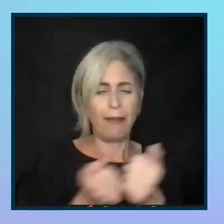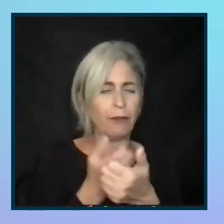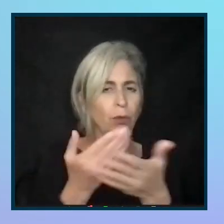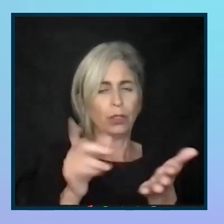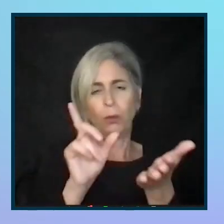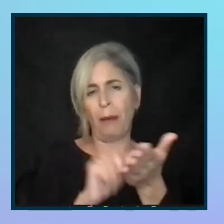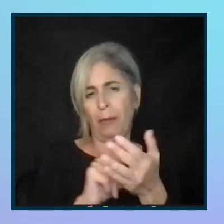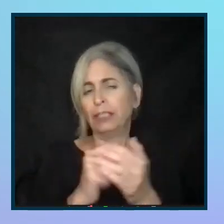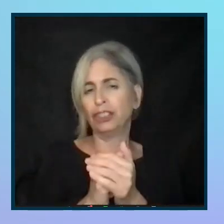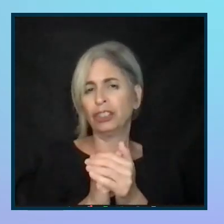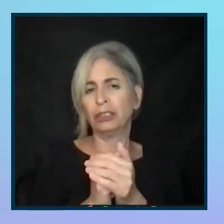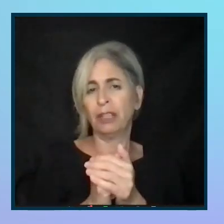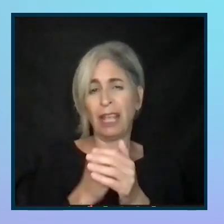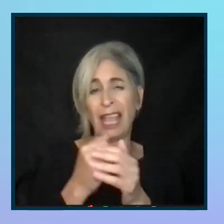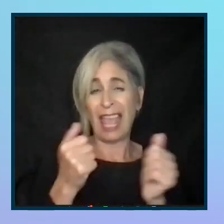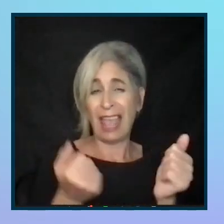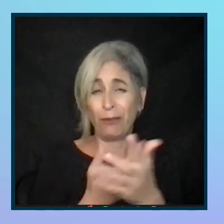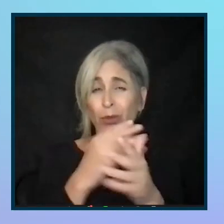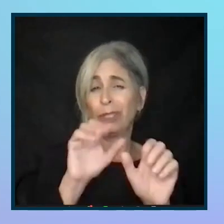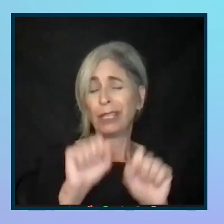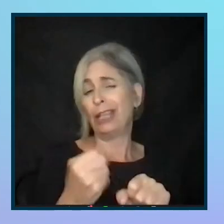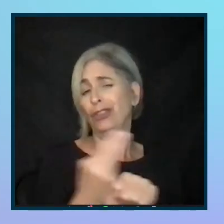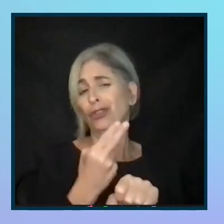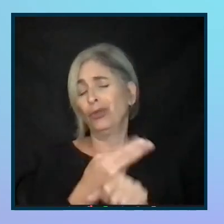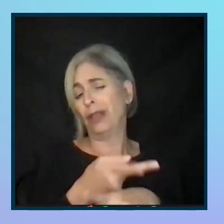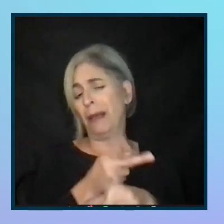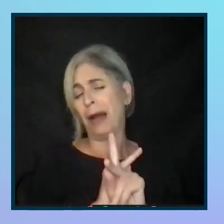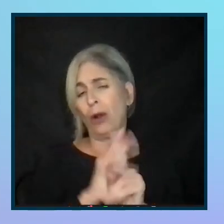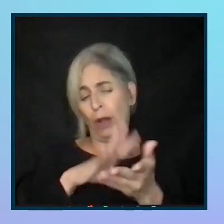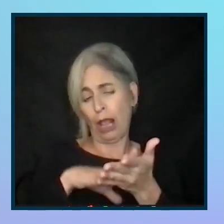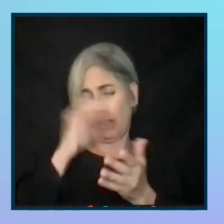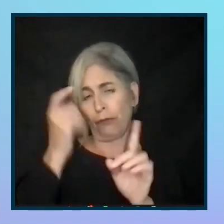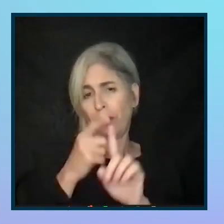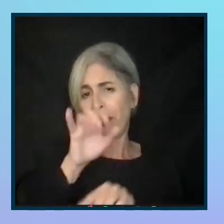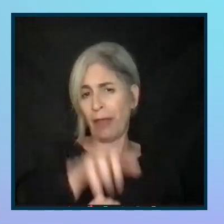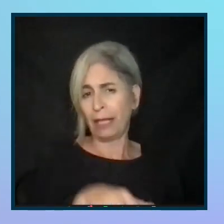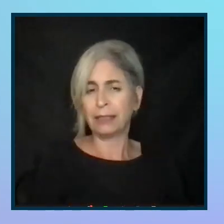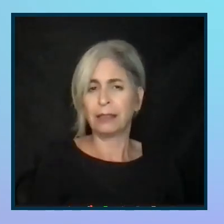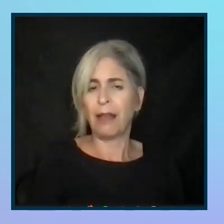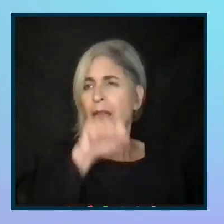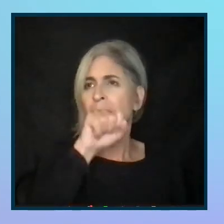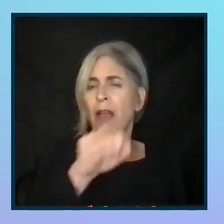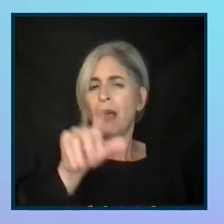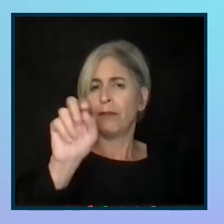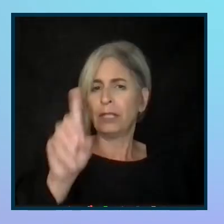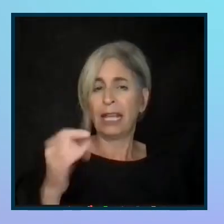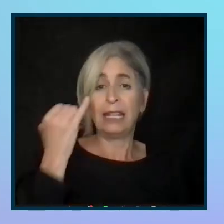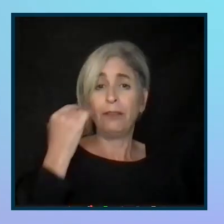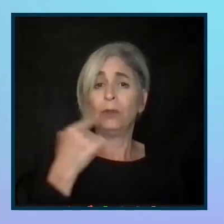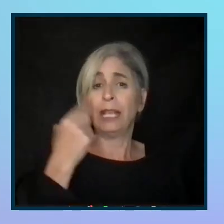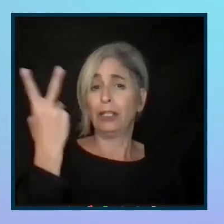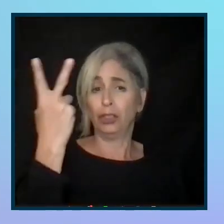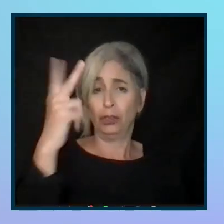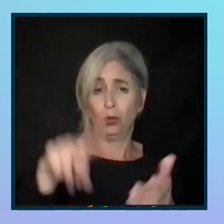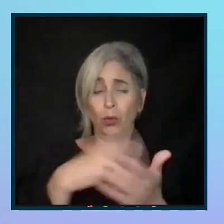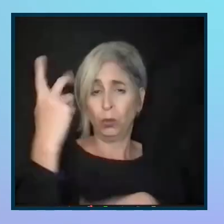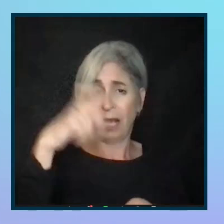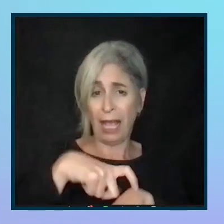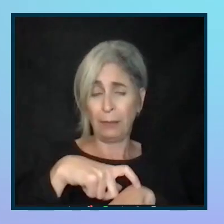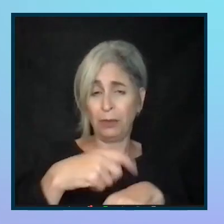so that it's out there for perpetuity. I love what Ted said. If you say something twice in an email,